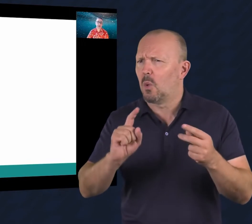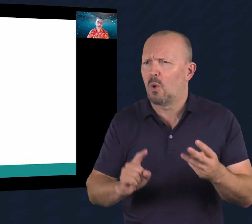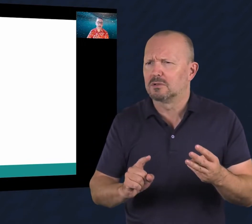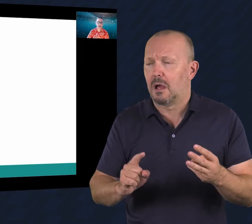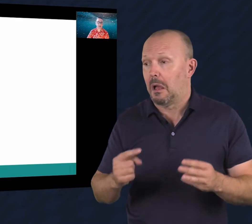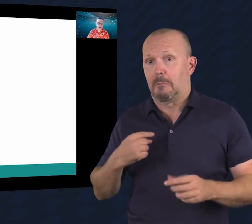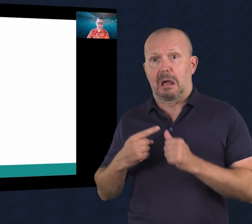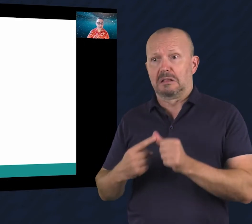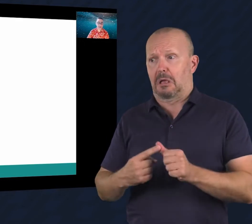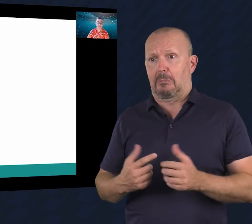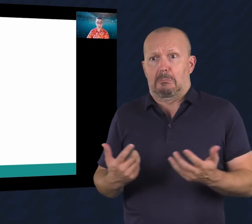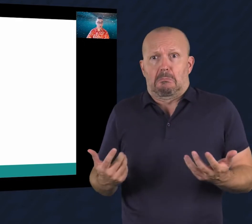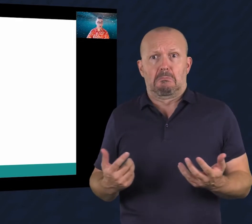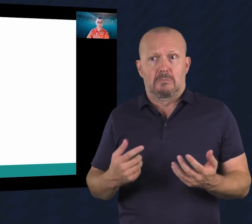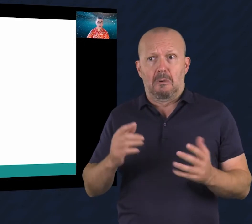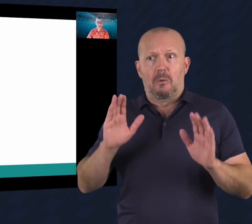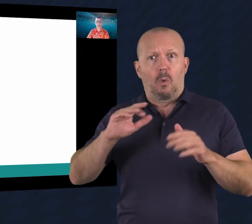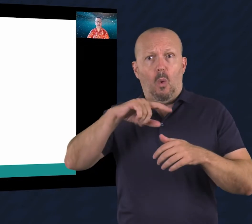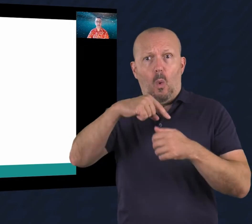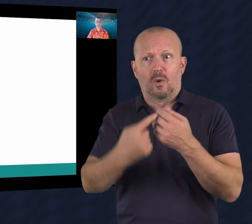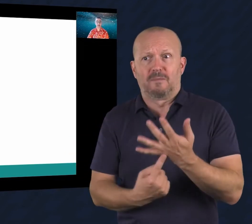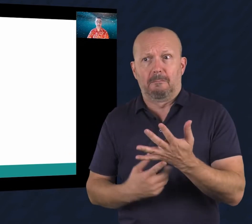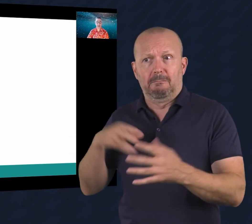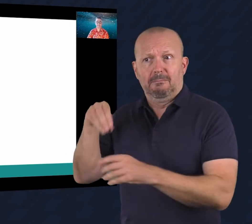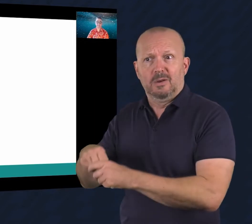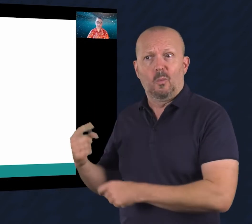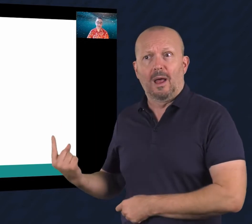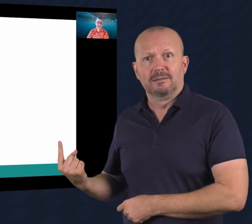I think I kind of shrugged and said, all of those. Is that OK?